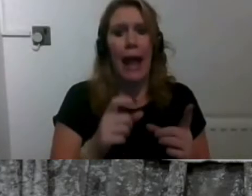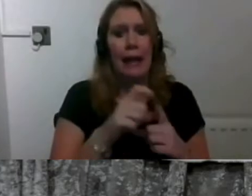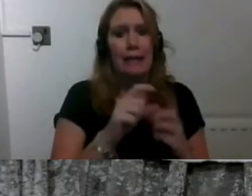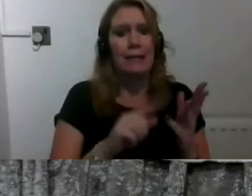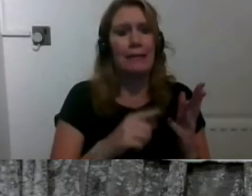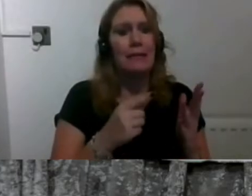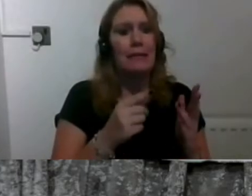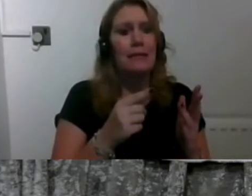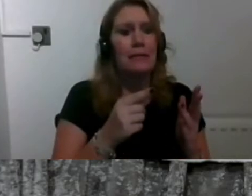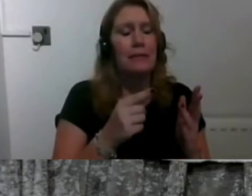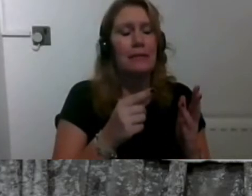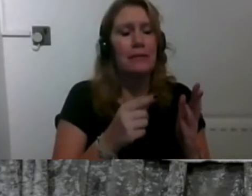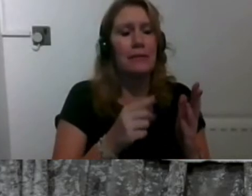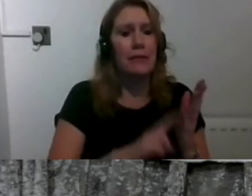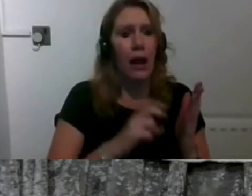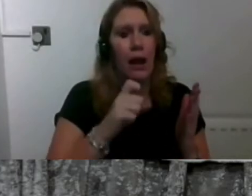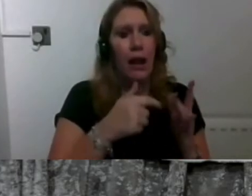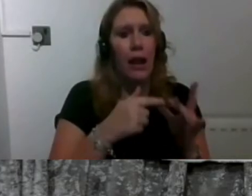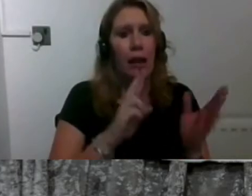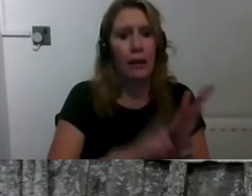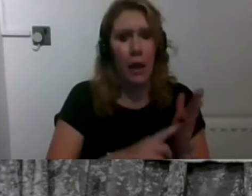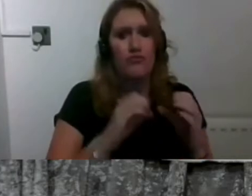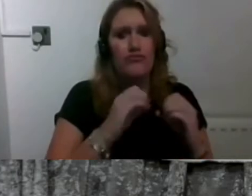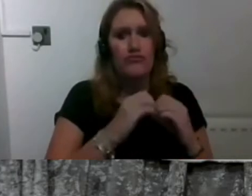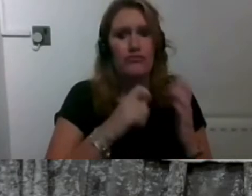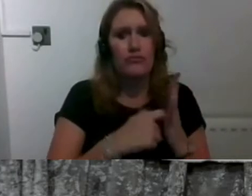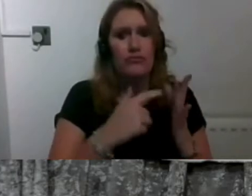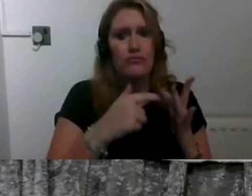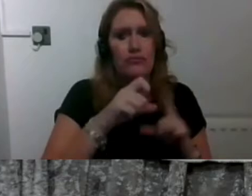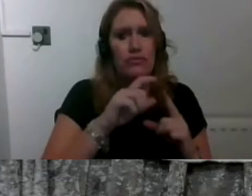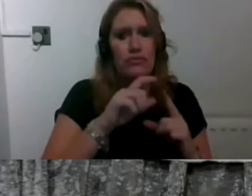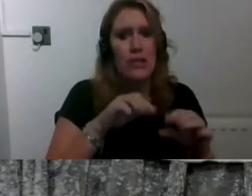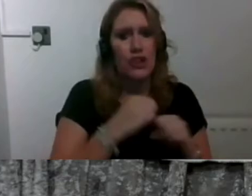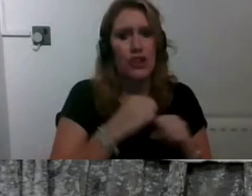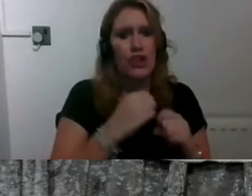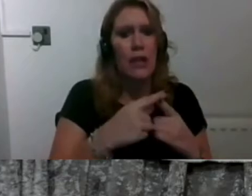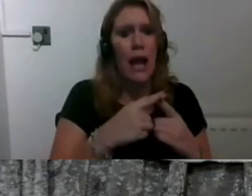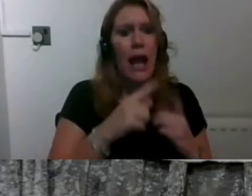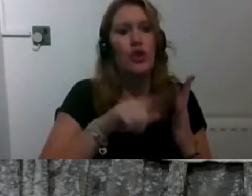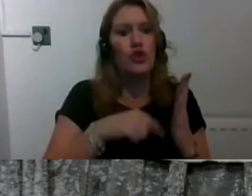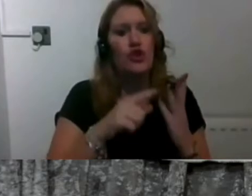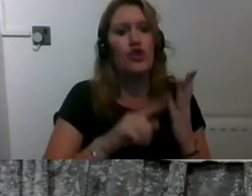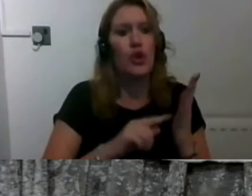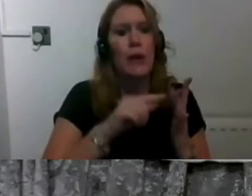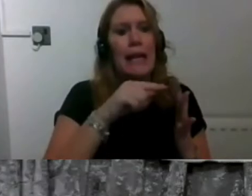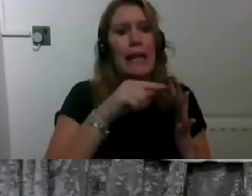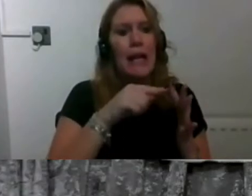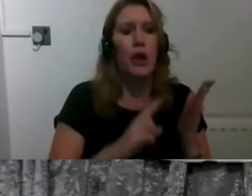Duncan Bridgstock and Julie Newman. It's exactly 7 go clock, so I would like to